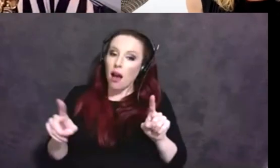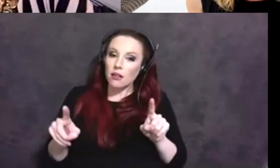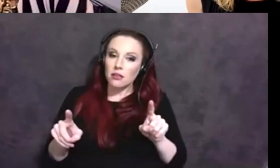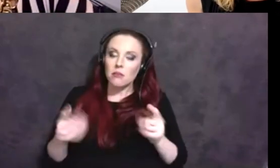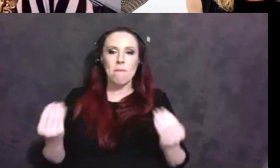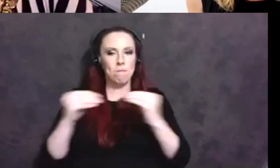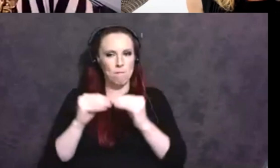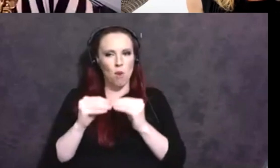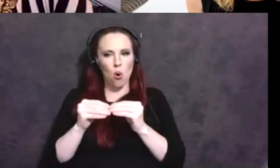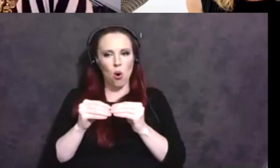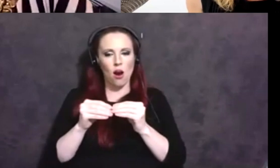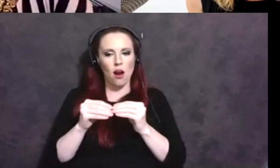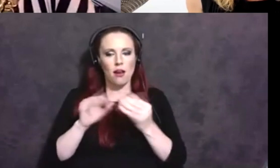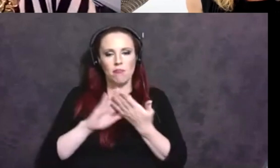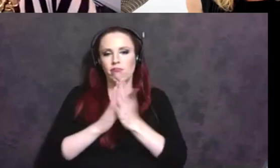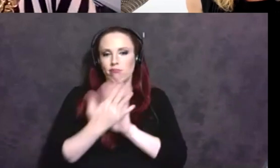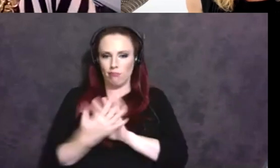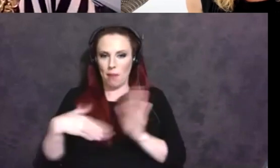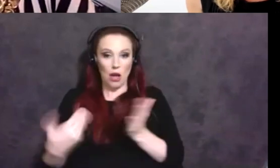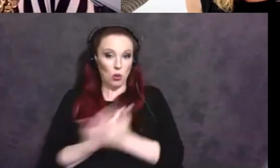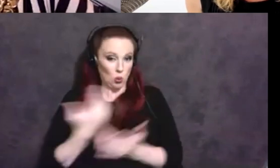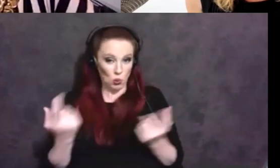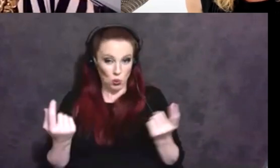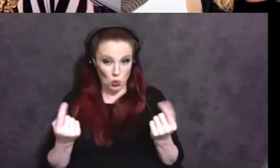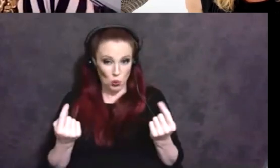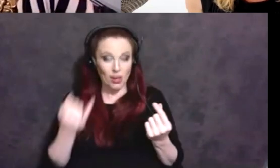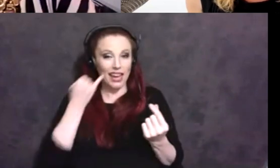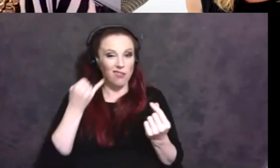notice it. By the way, I no longer behave like that. Although when people come really